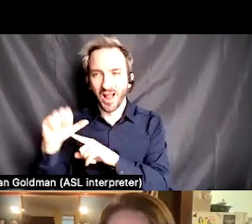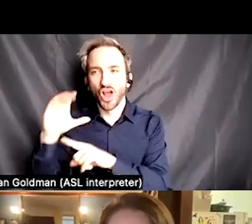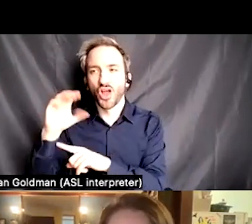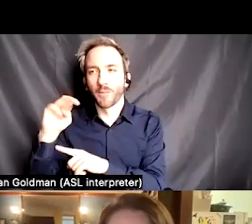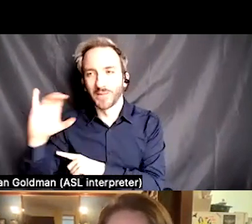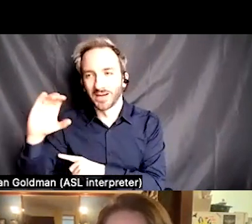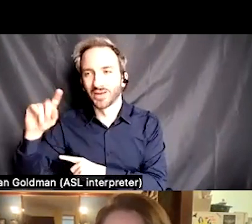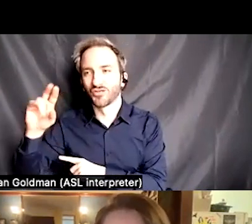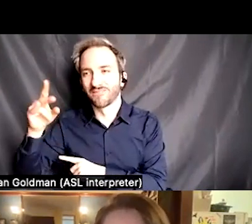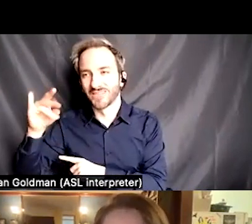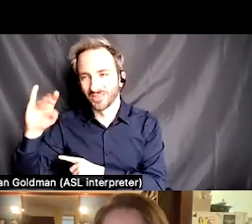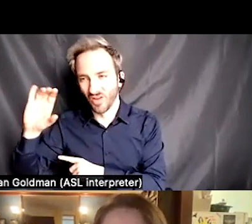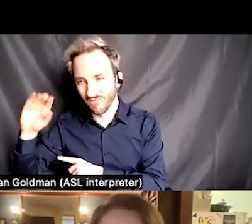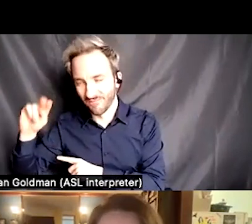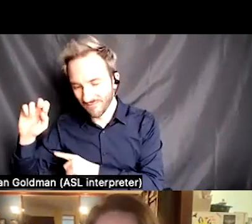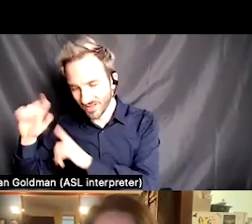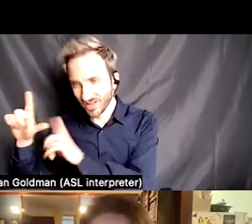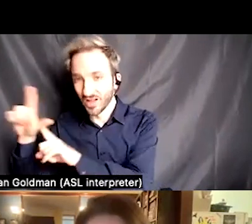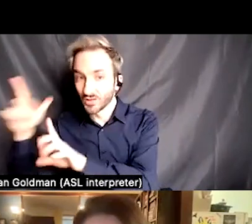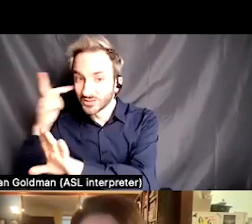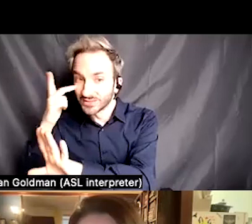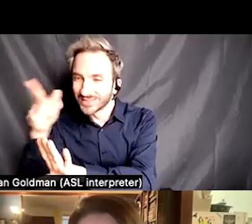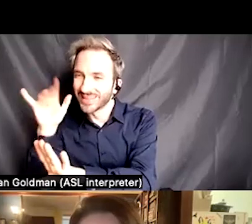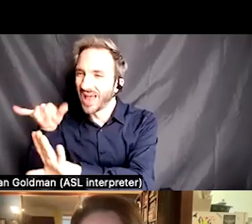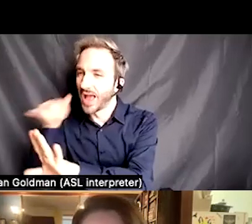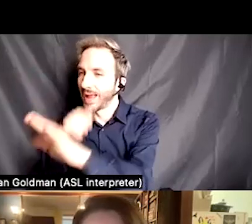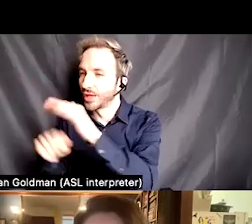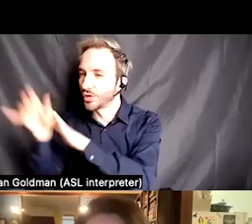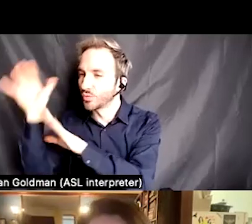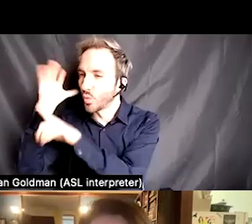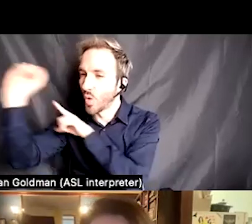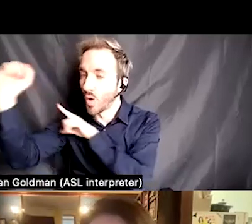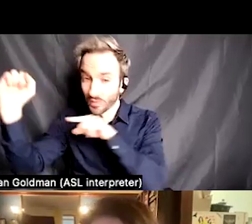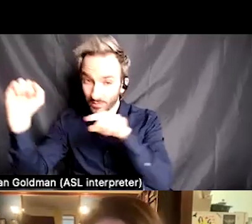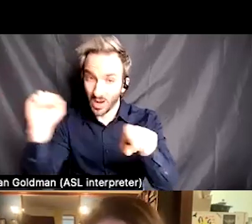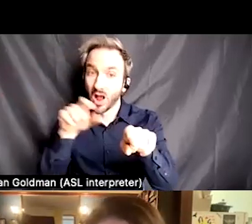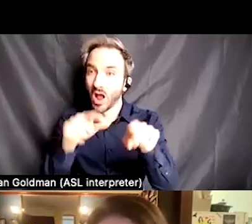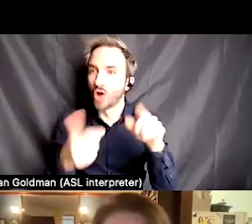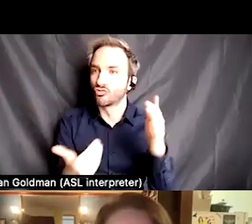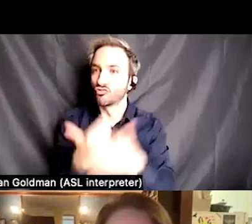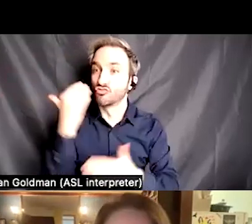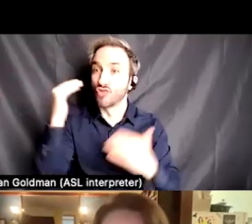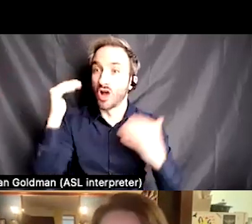you can really see the hidden growth story of romance in 2022 is new adult. And new adult